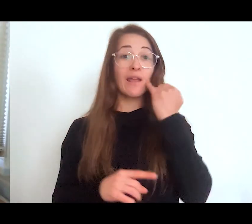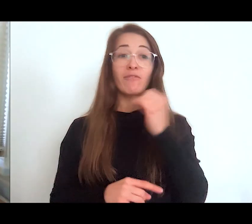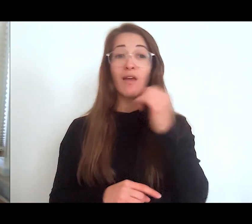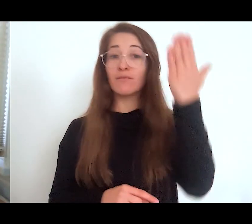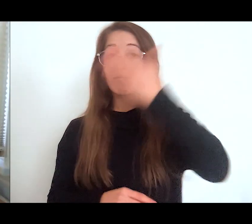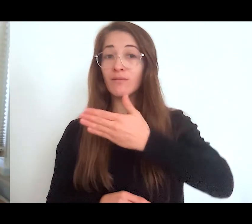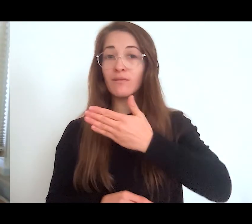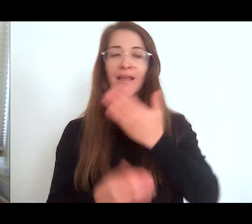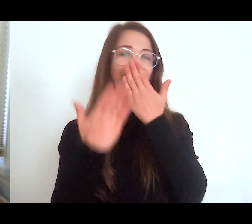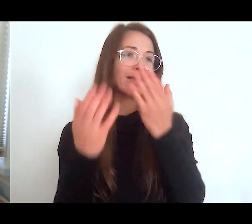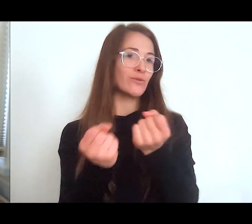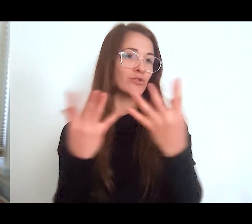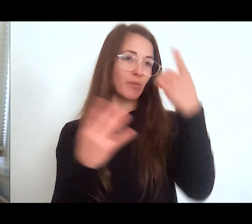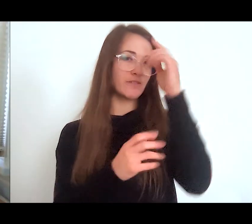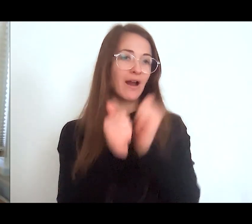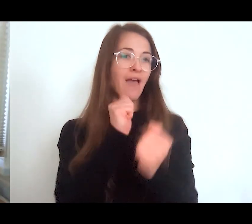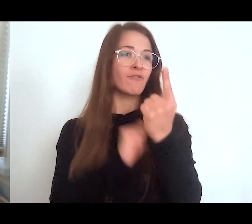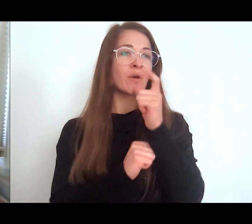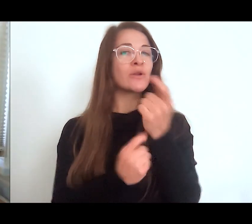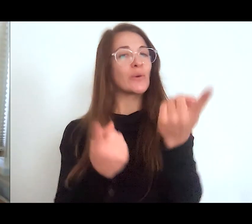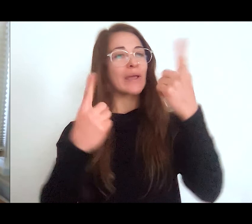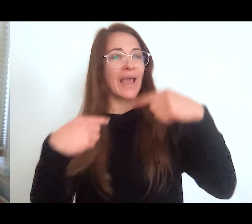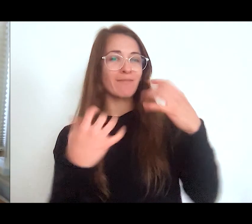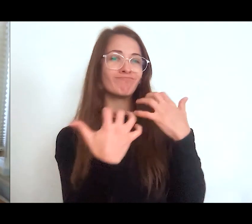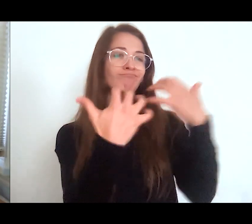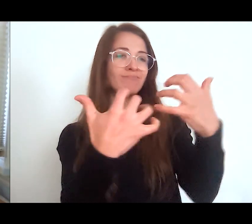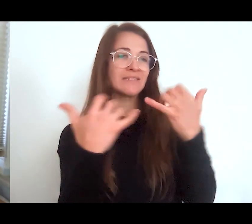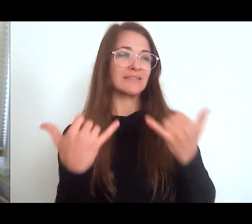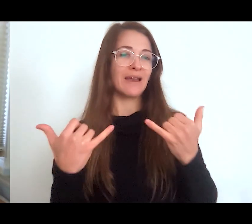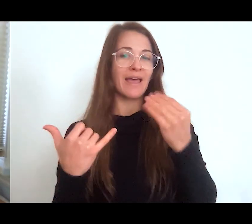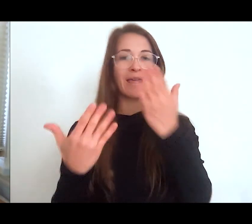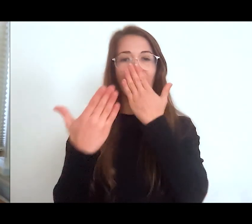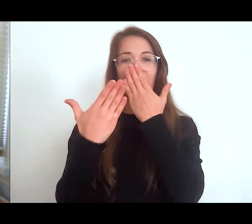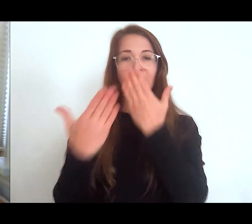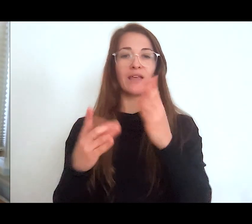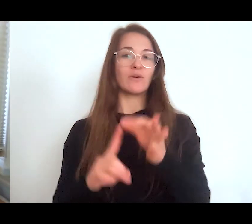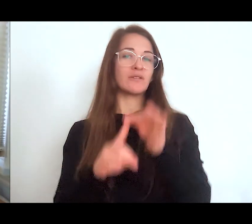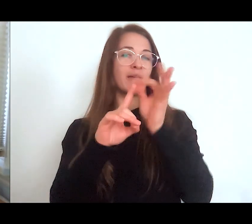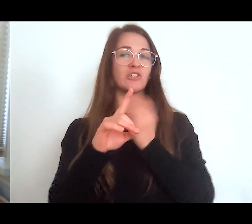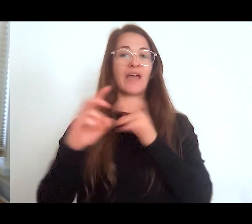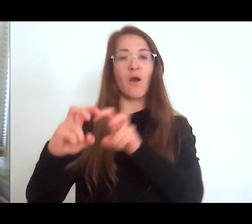THANK YOU SO MUCH TO EVERYONE WHO ATTENDED TODAY. AND THANK YOU ESPECIALLY TO OUR